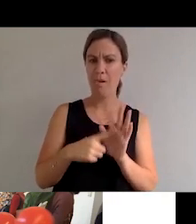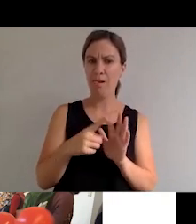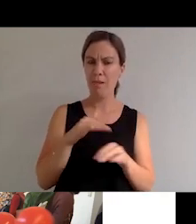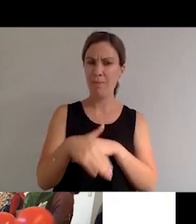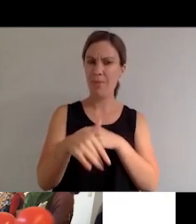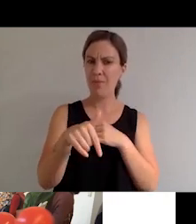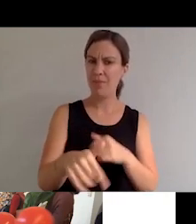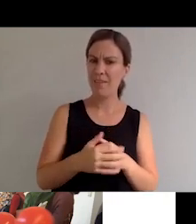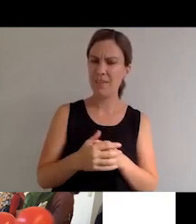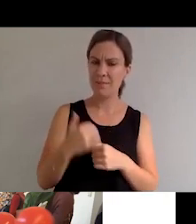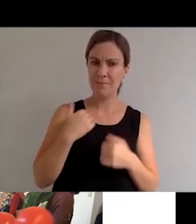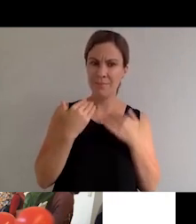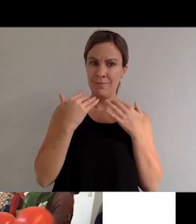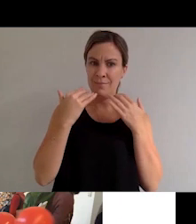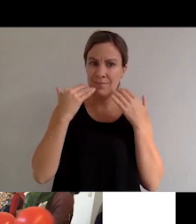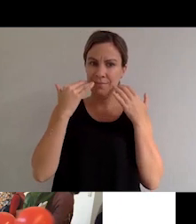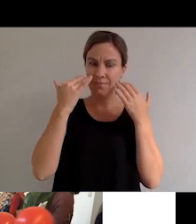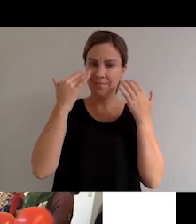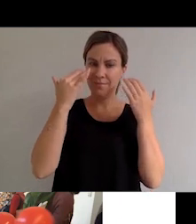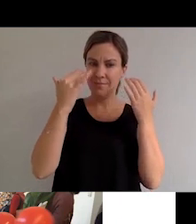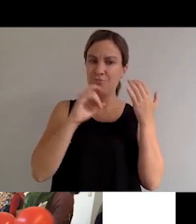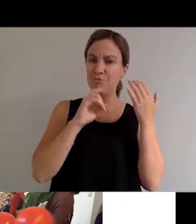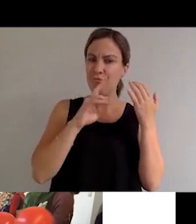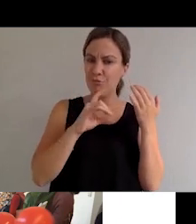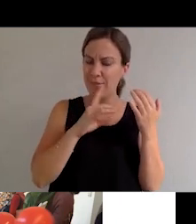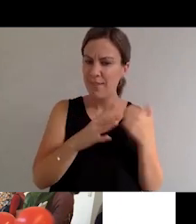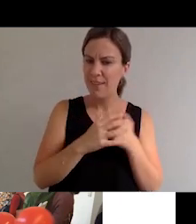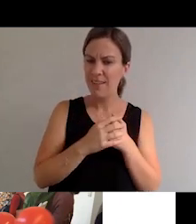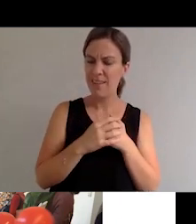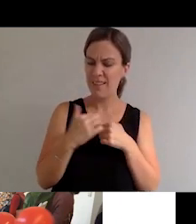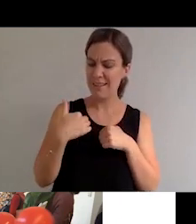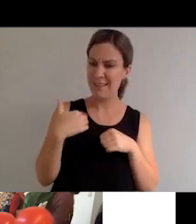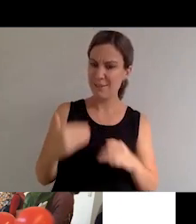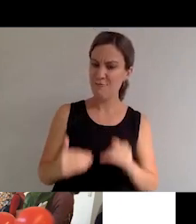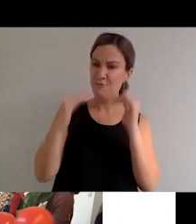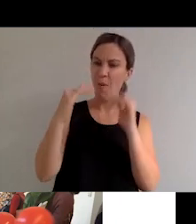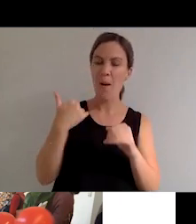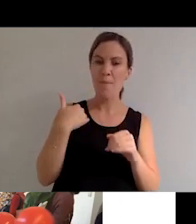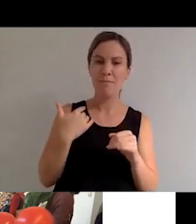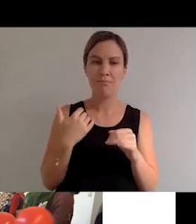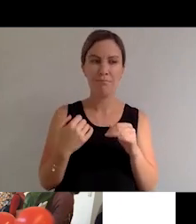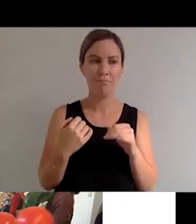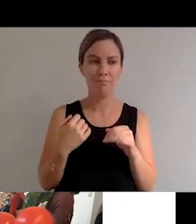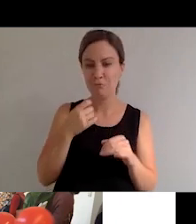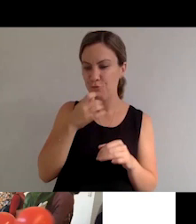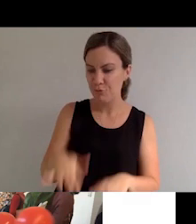You know, growing up in a working-class family and often have a lot of friends who work in the